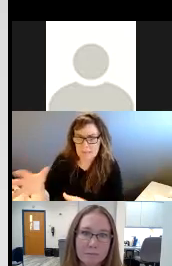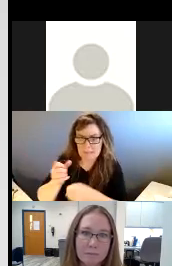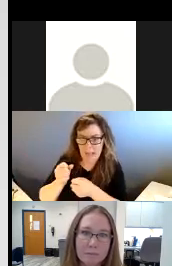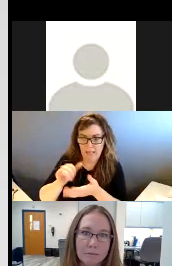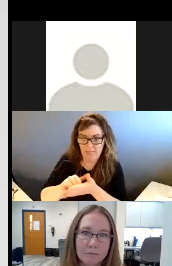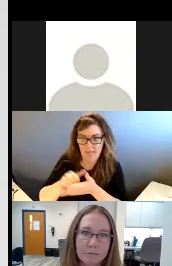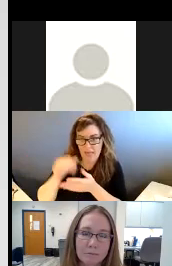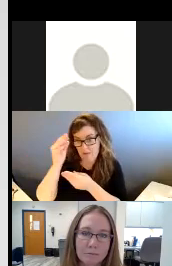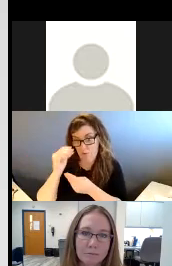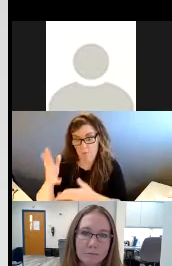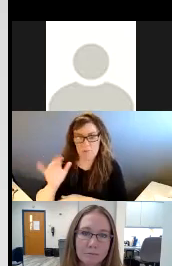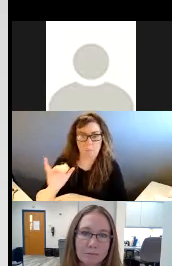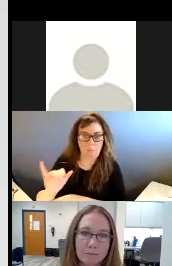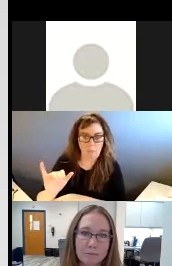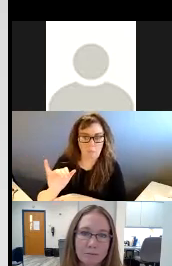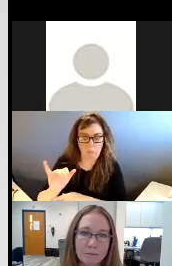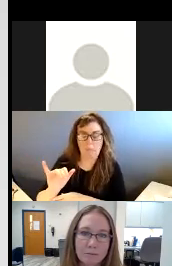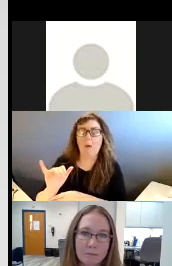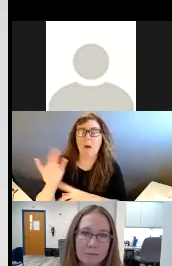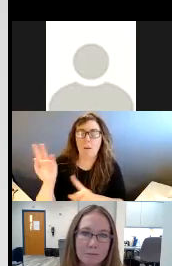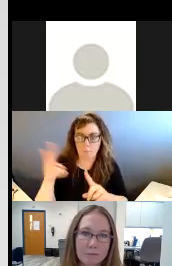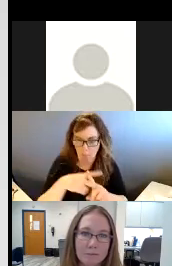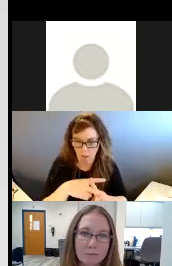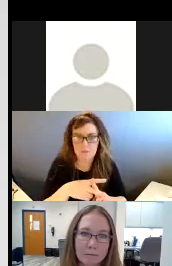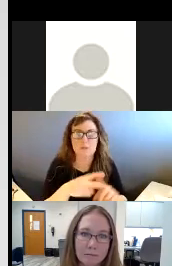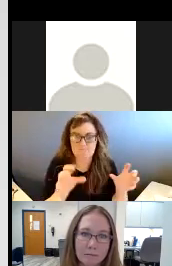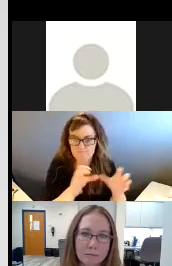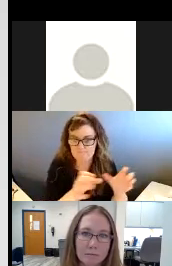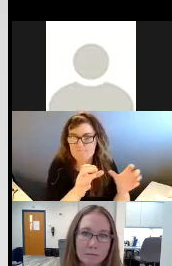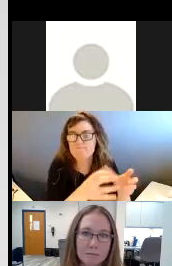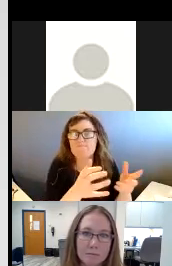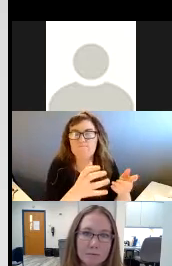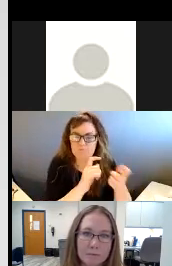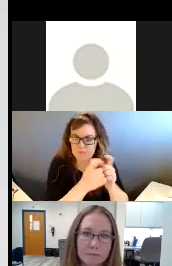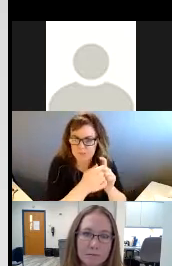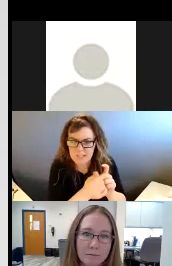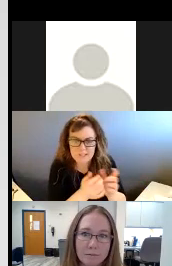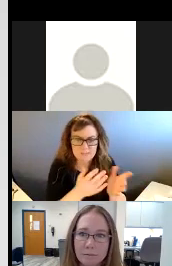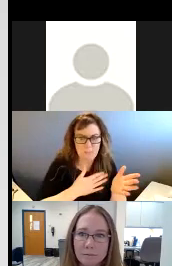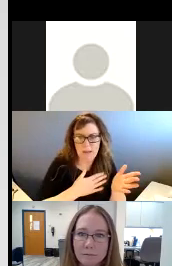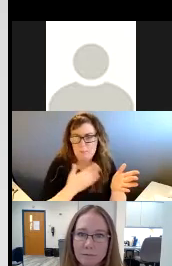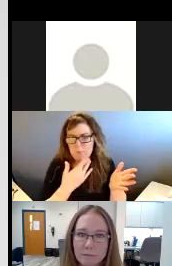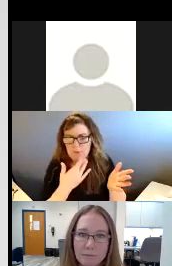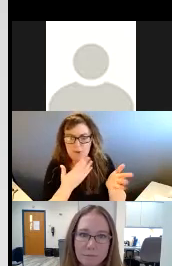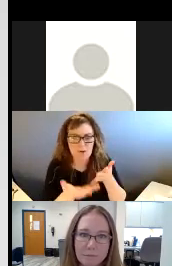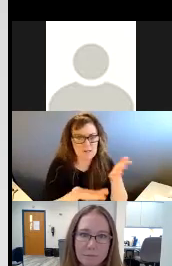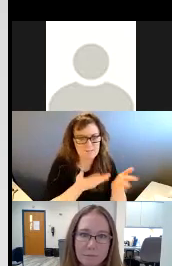RECOMMENDATIONS, BUT APPLIES THEIR PRIORITIES, THEIR OWN PREFERENCES. A LOT OF YOU ARE MENTIONING FUNDING IN THE